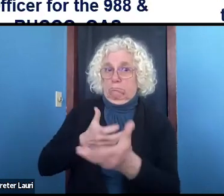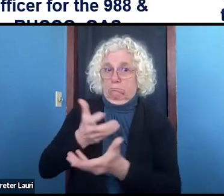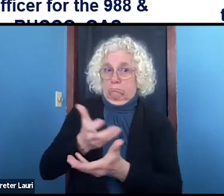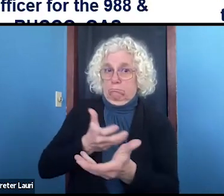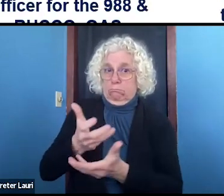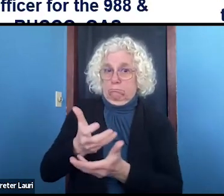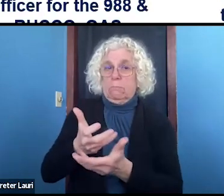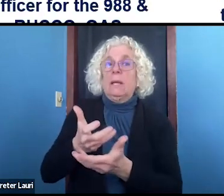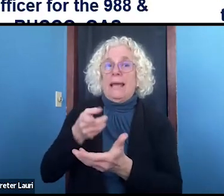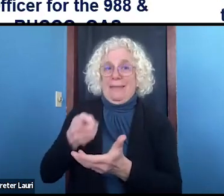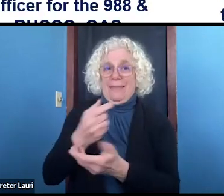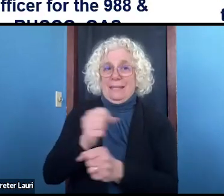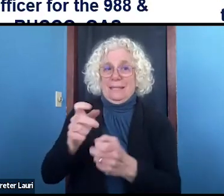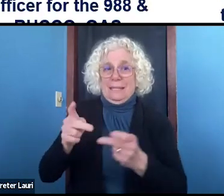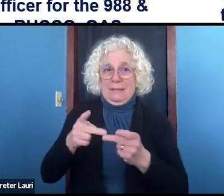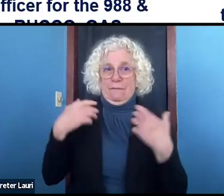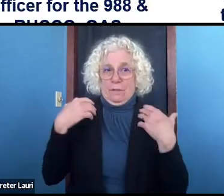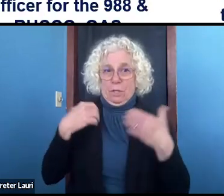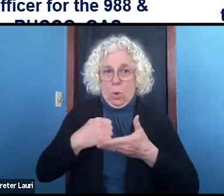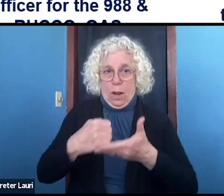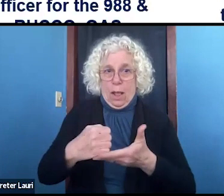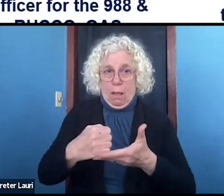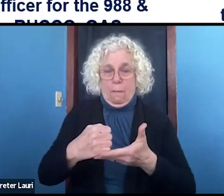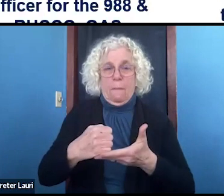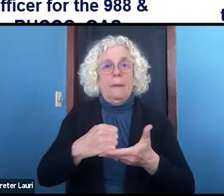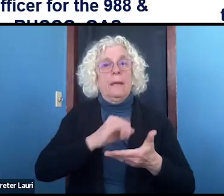Since its July 22 launch, nanny State has received